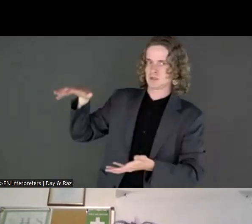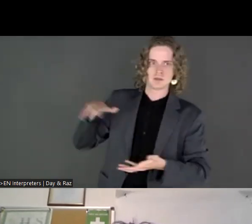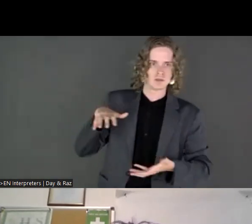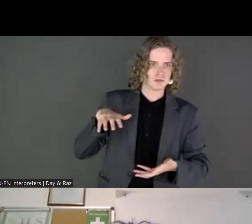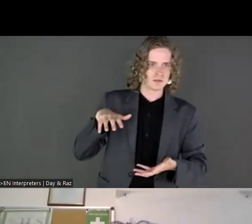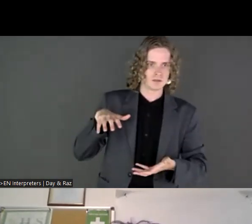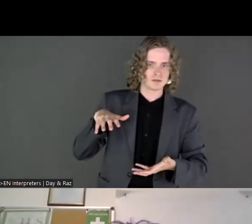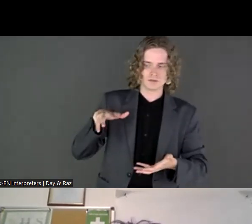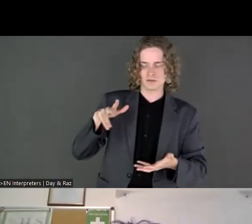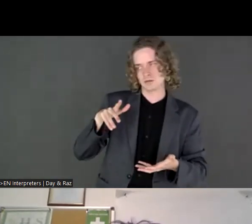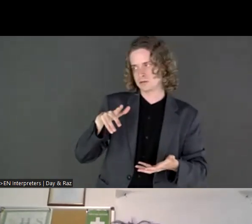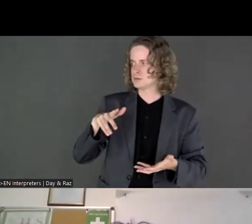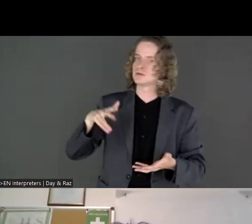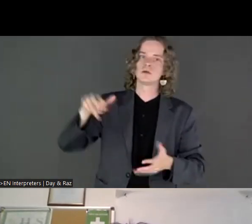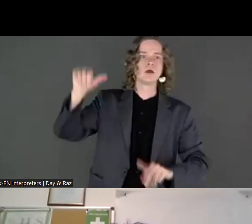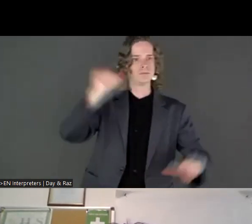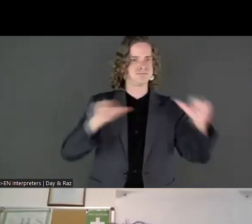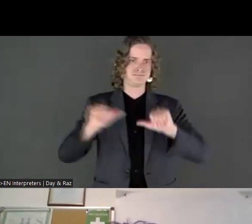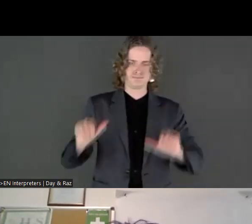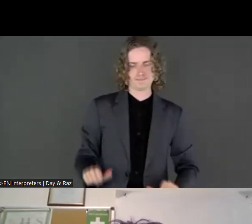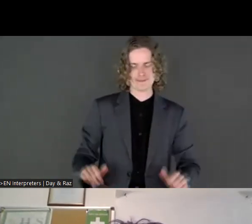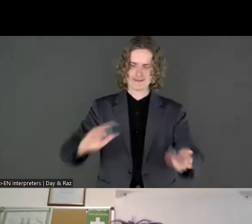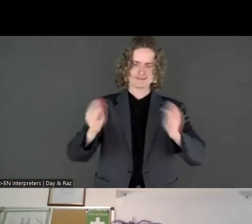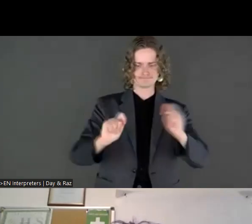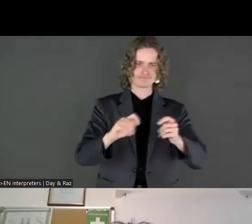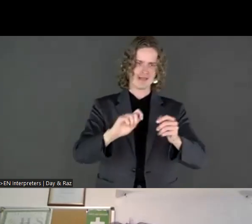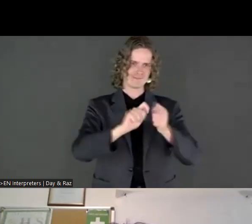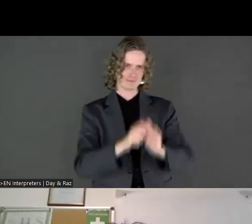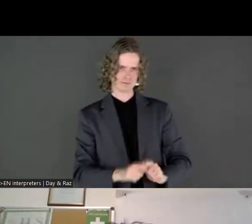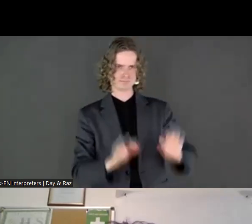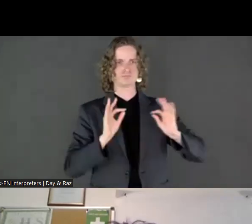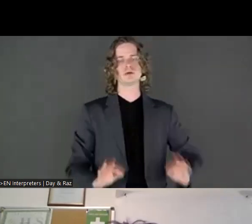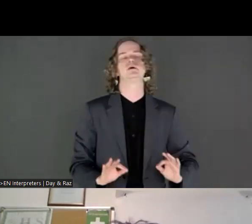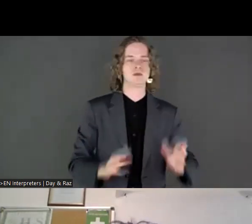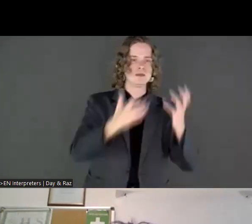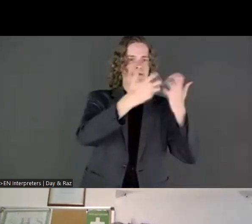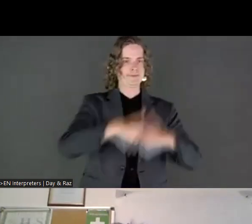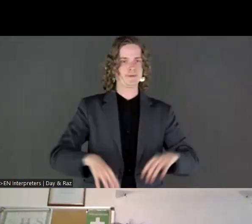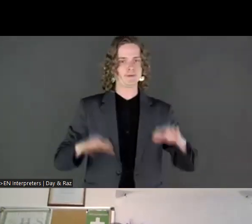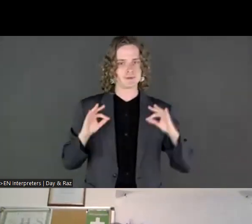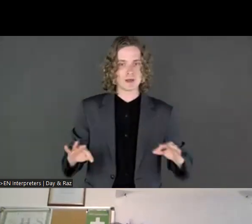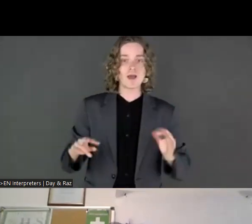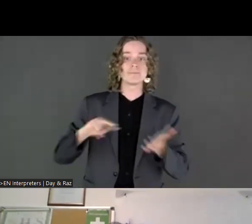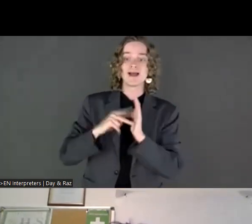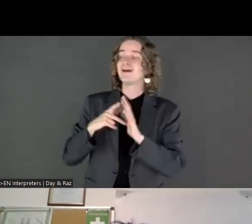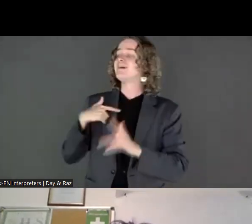And we're talking about international players who are financing the refurbishment of the buildings,